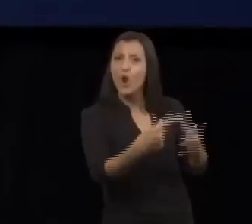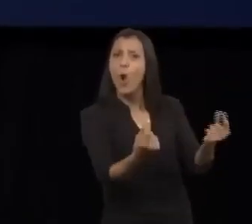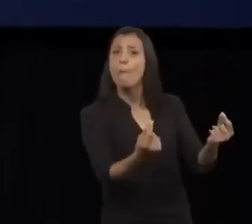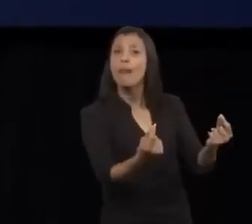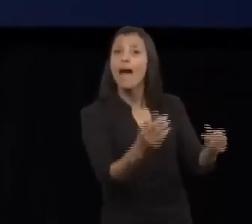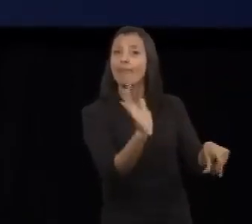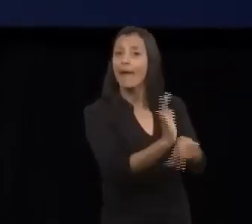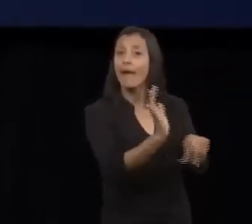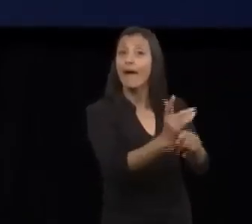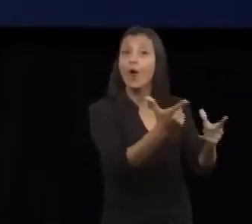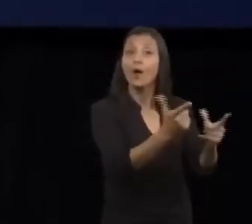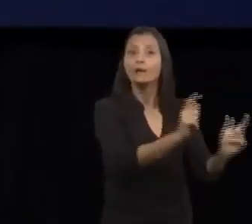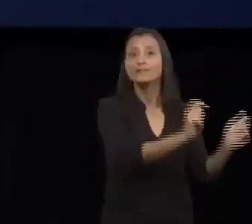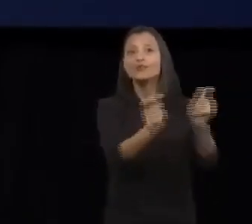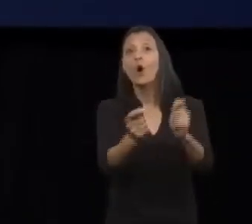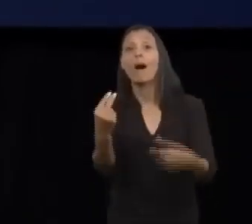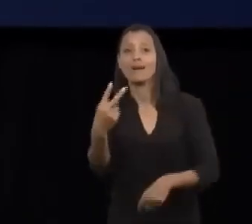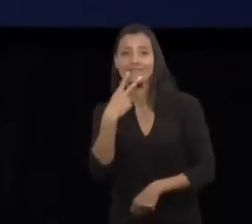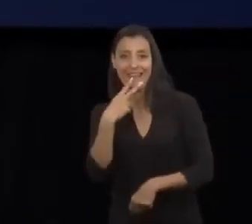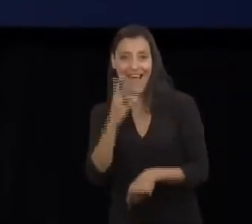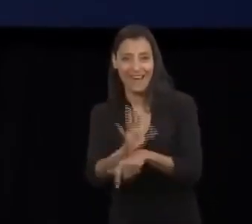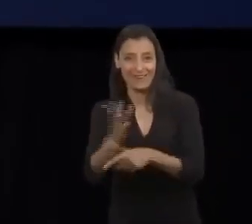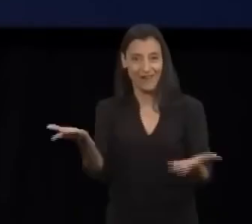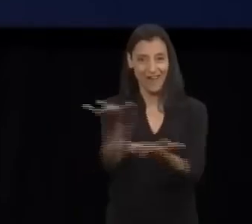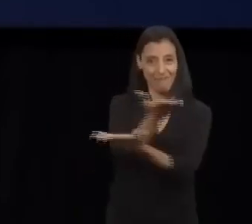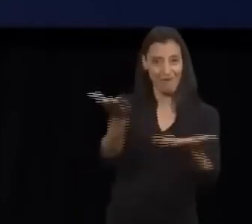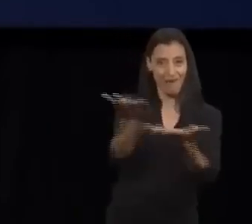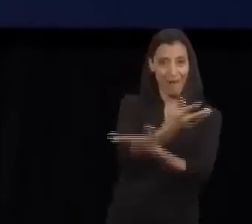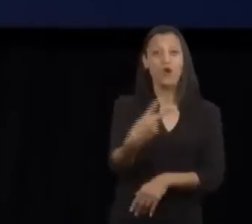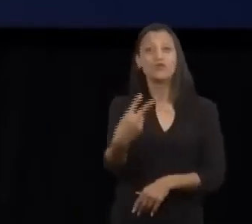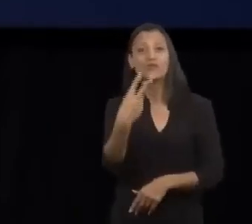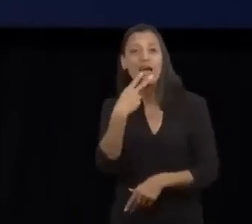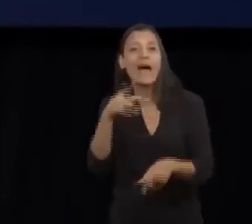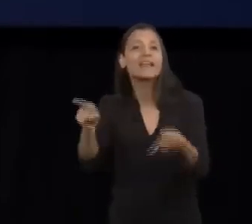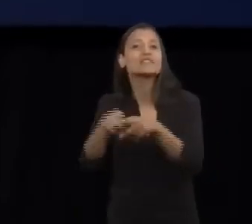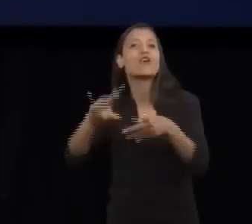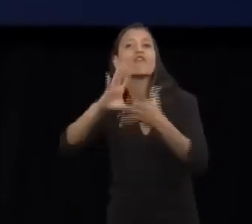That is, they are what is then called, as I said before, indirect exchange goods.